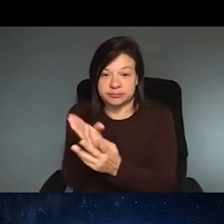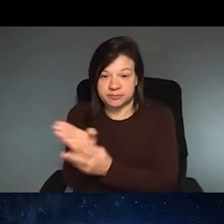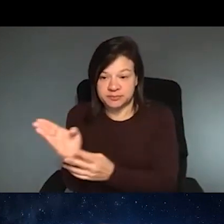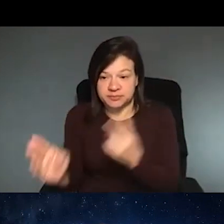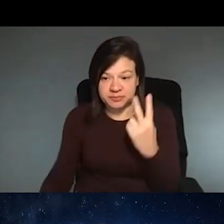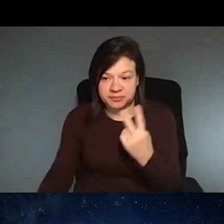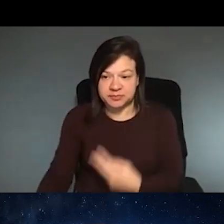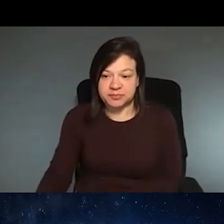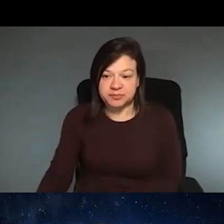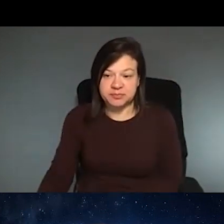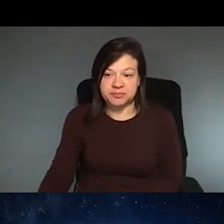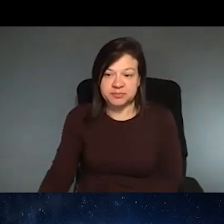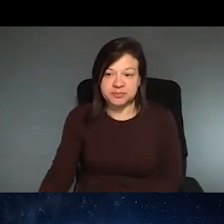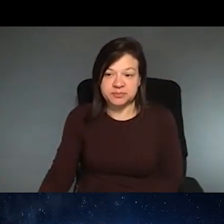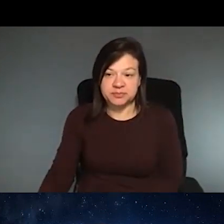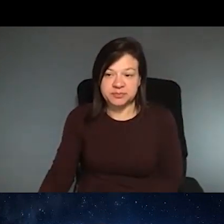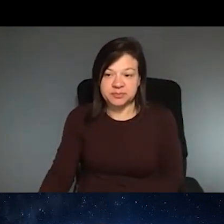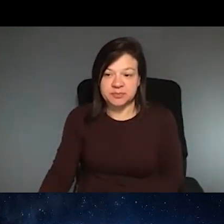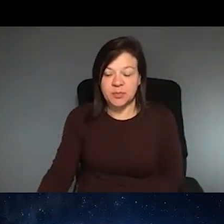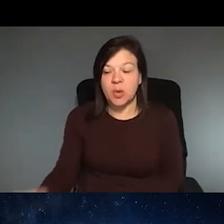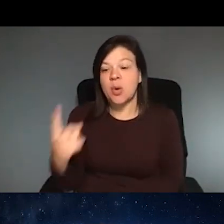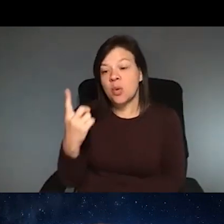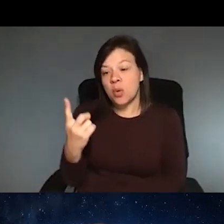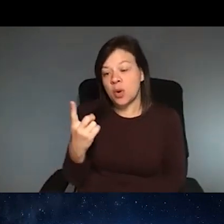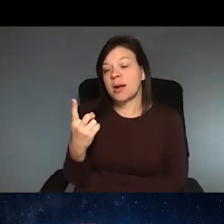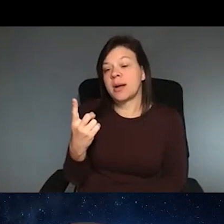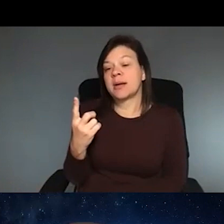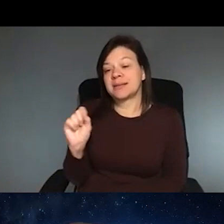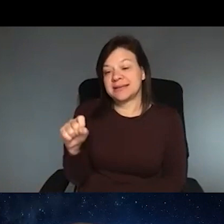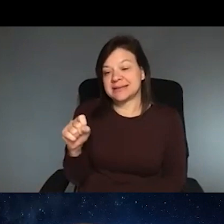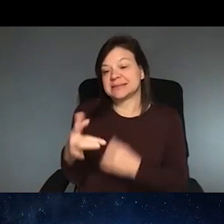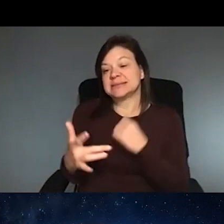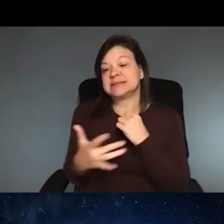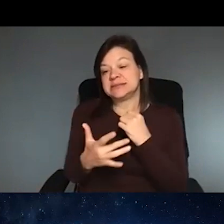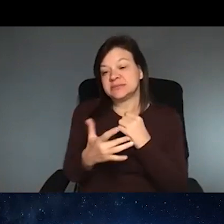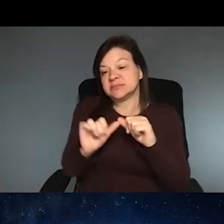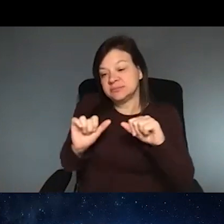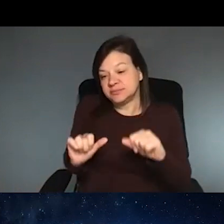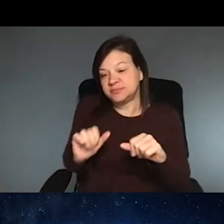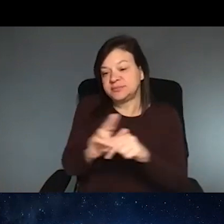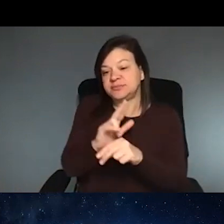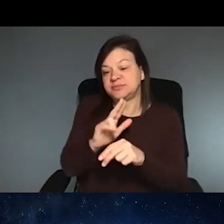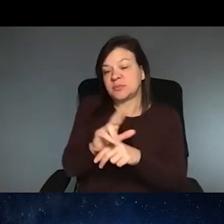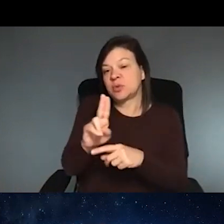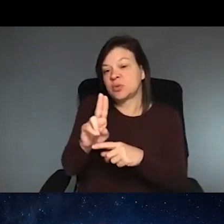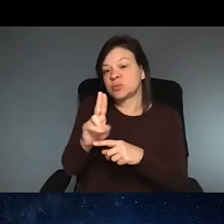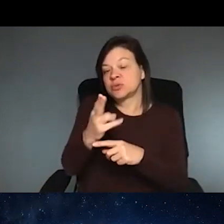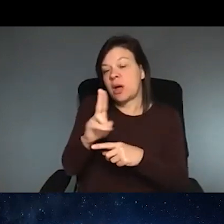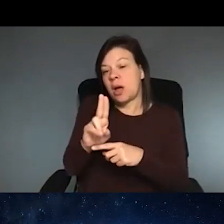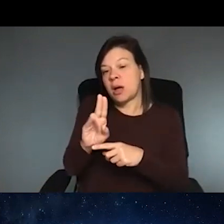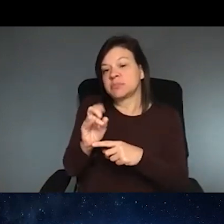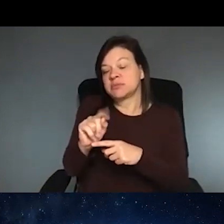ONE, TO VICKI'S POINT, YES, YOU TECHNICALLY CAN USE HubSpot PAYMENTS TO ACCEPT A PAYMENT, VIA SUBSCRIPTION